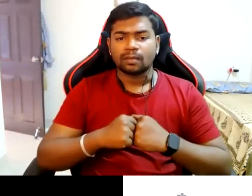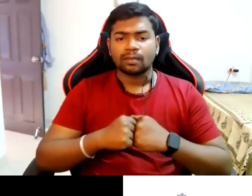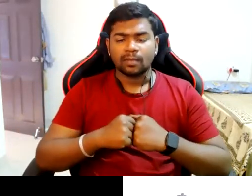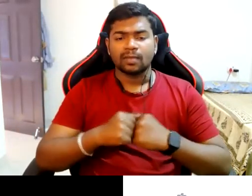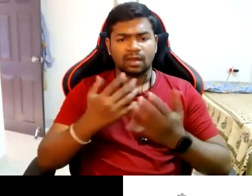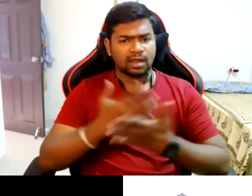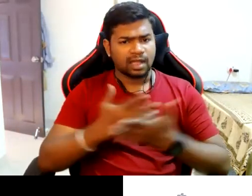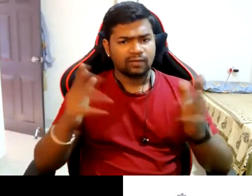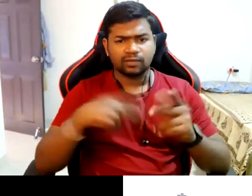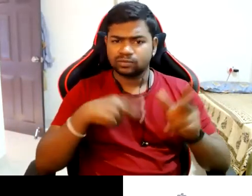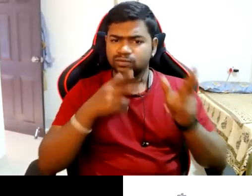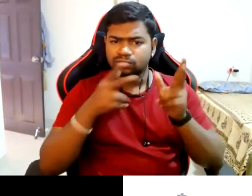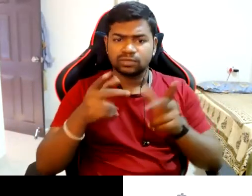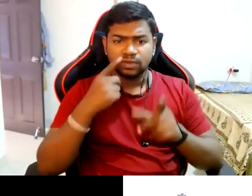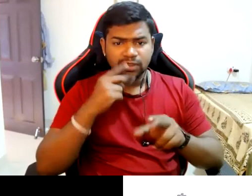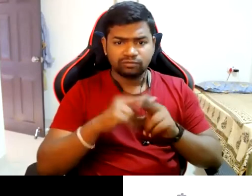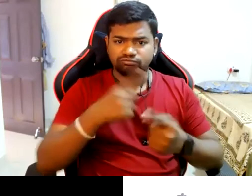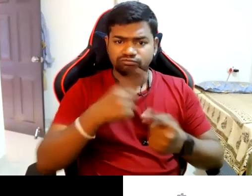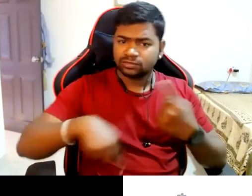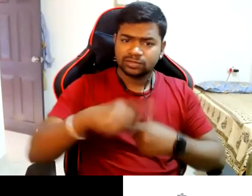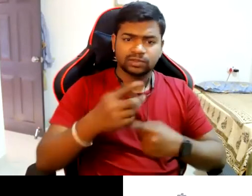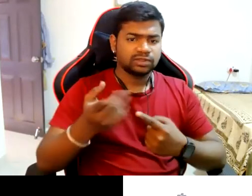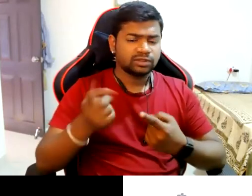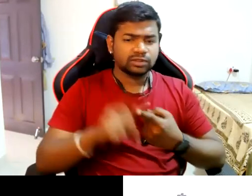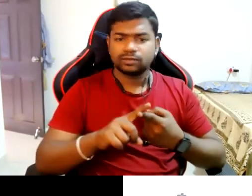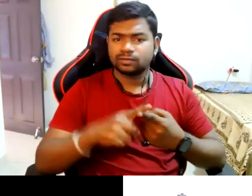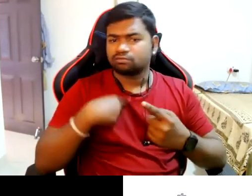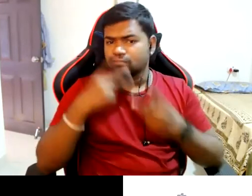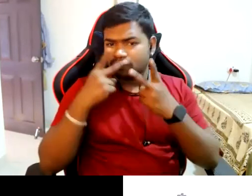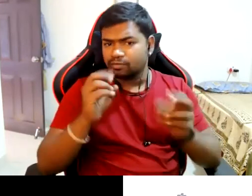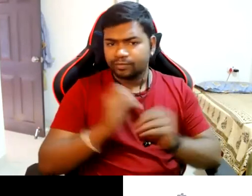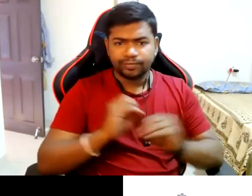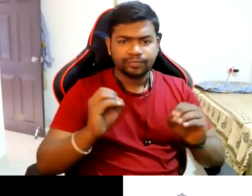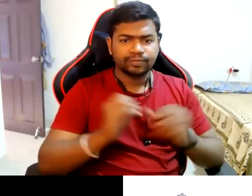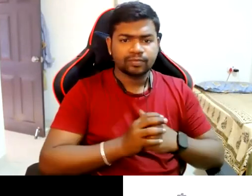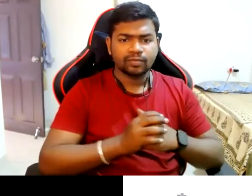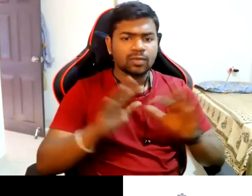had told everyone. but if you find that situation is not that conducive,be prudent,